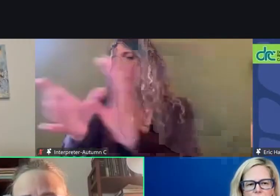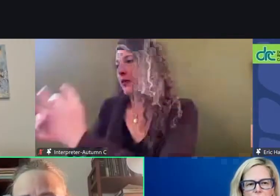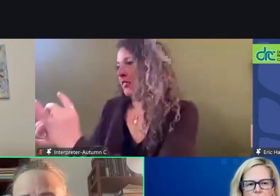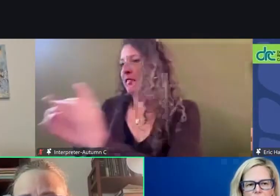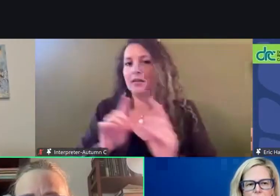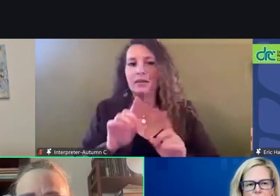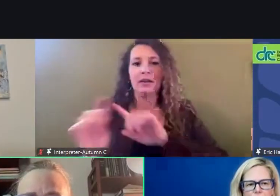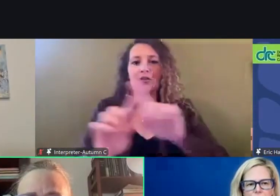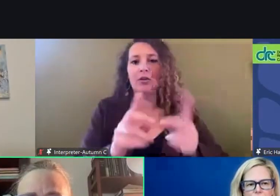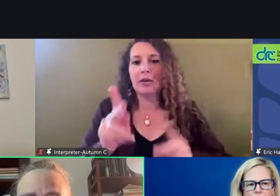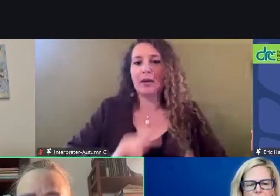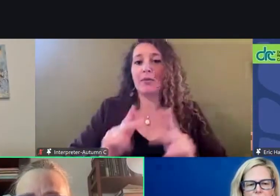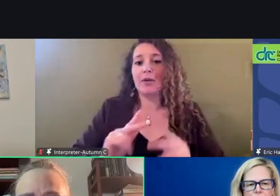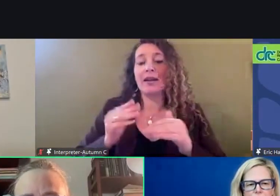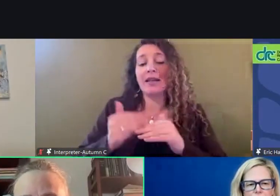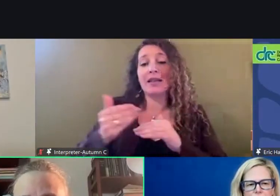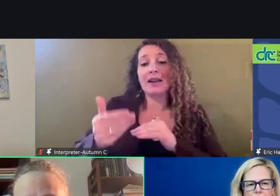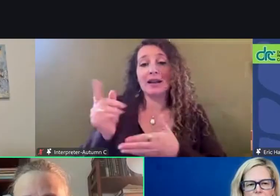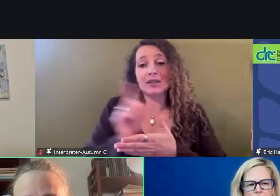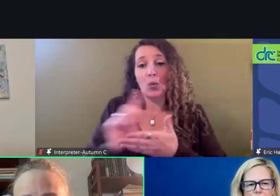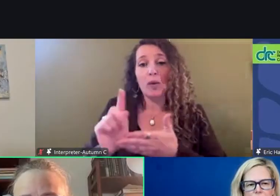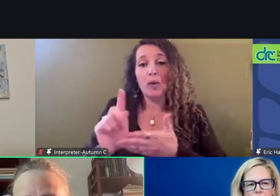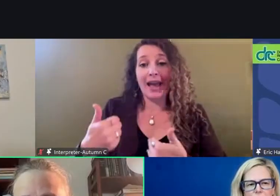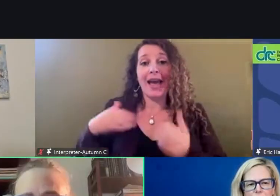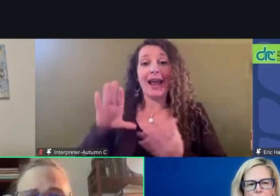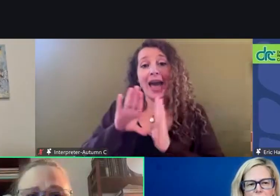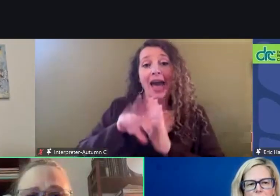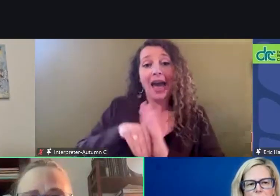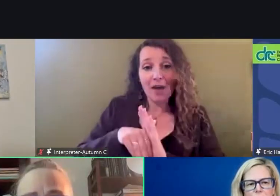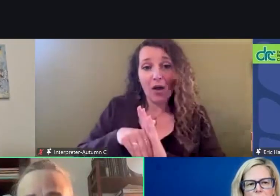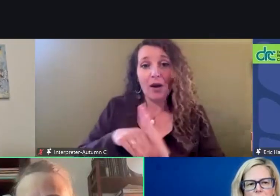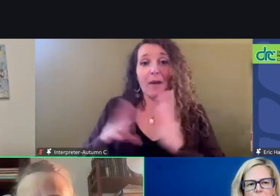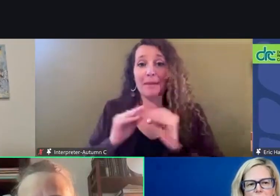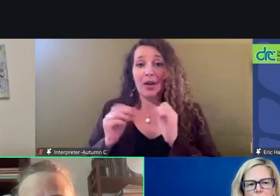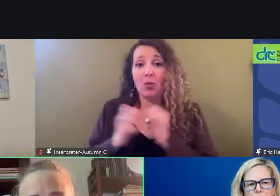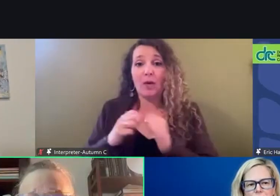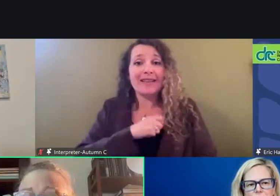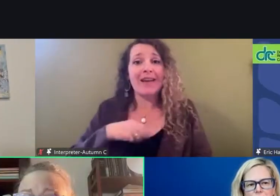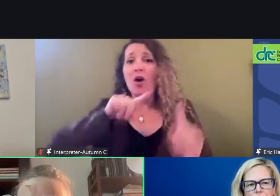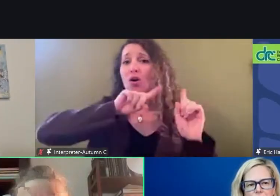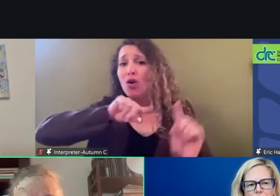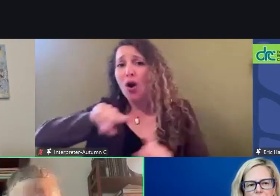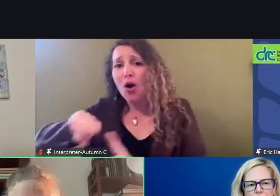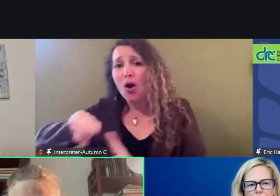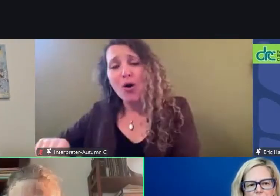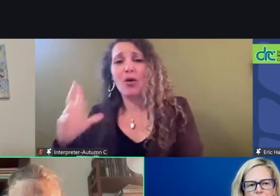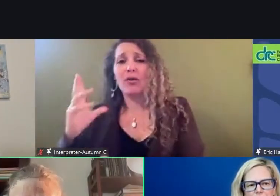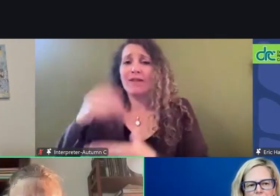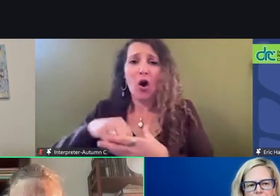a half hour with the staff, me and the groups. Go to these things. Get the hell out of your colleges